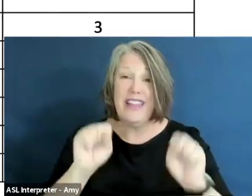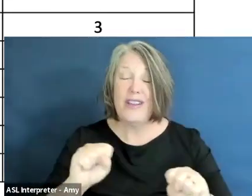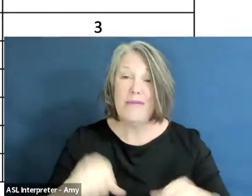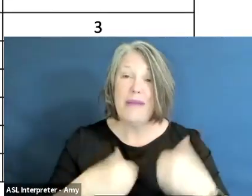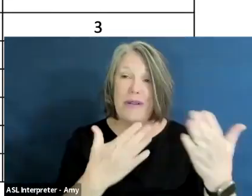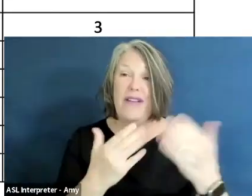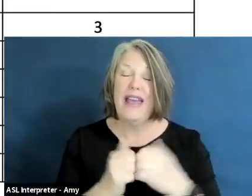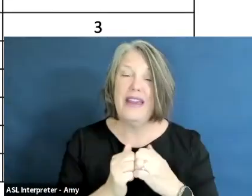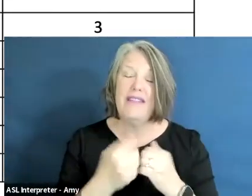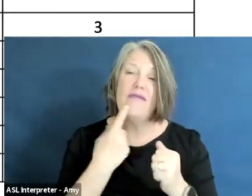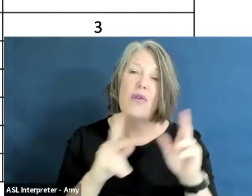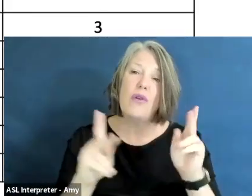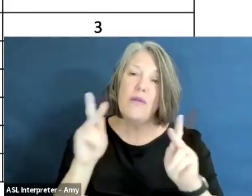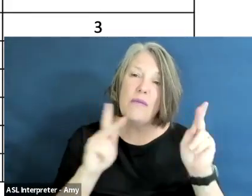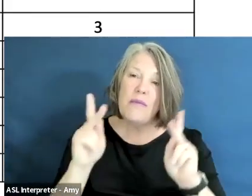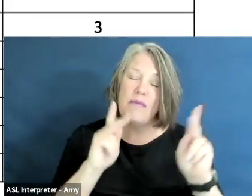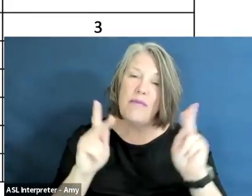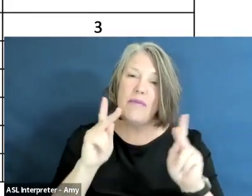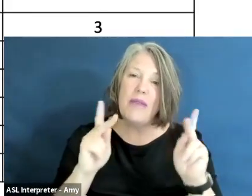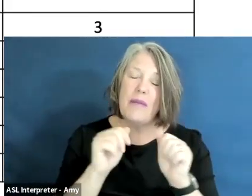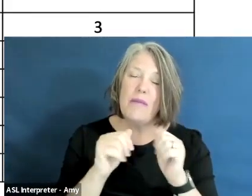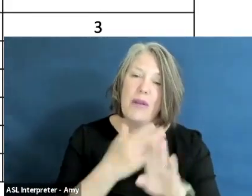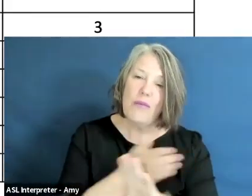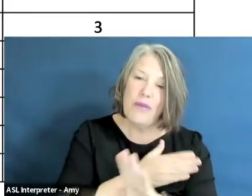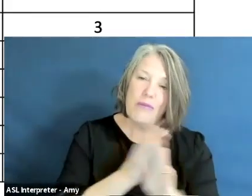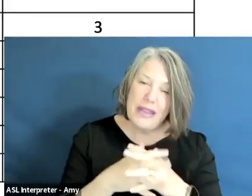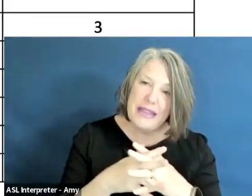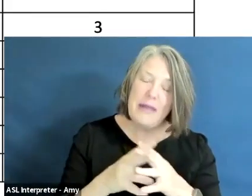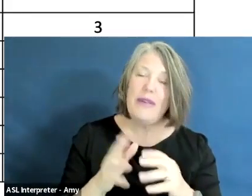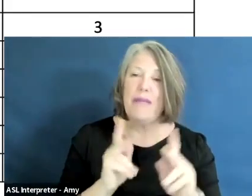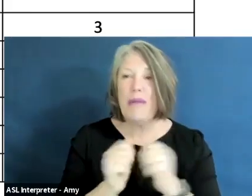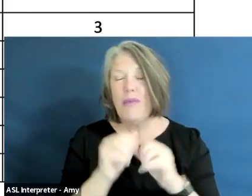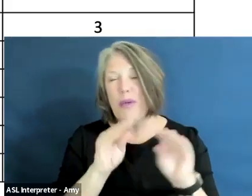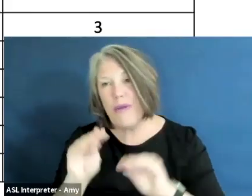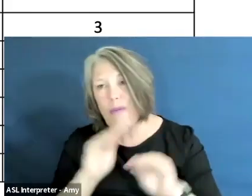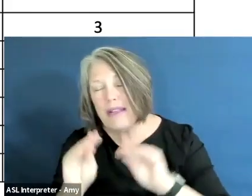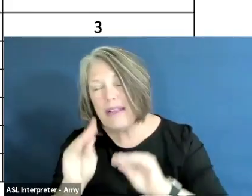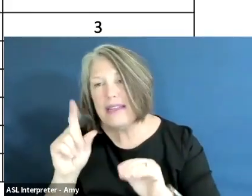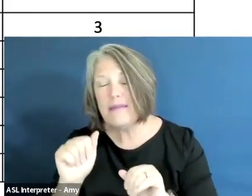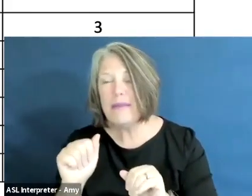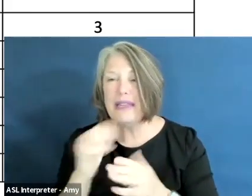for people for preconception, for people with mobility disabilities. So some of these things were very